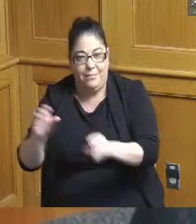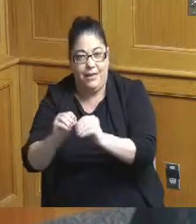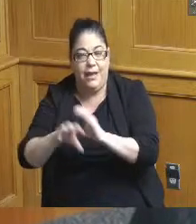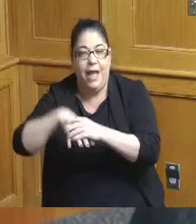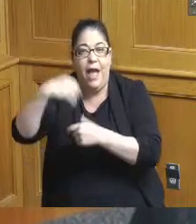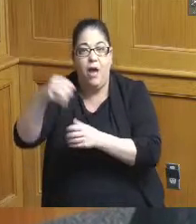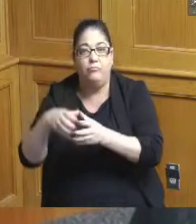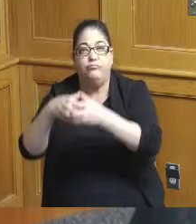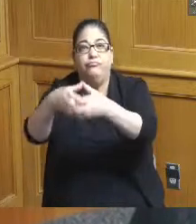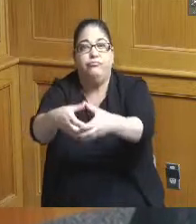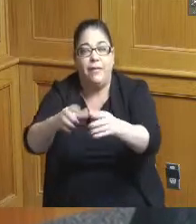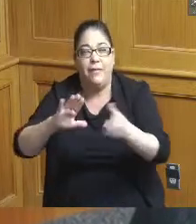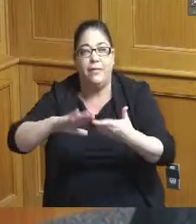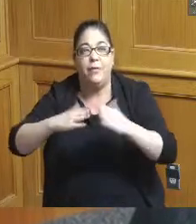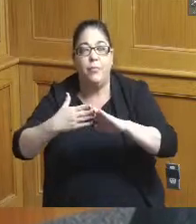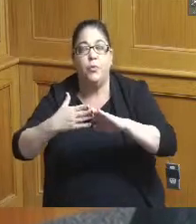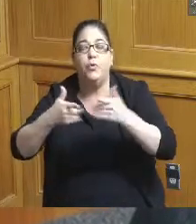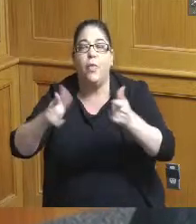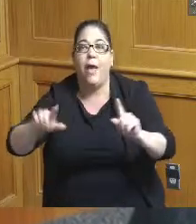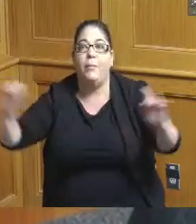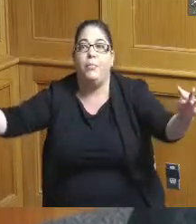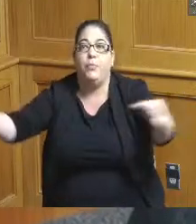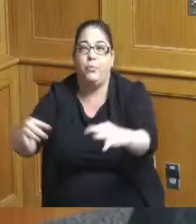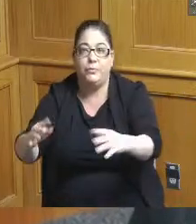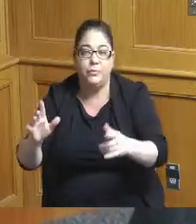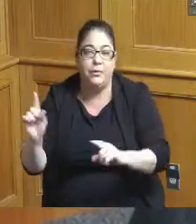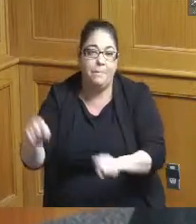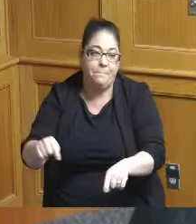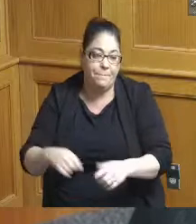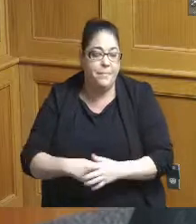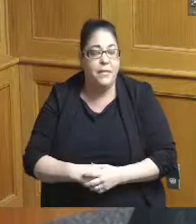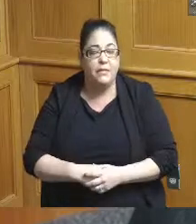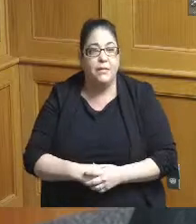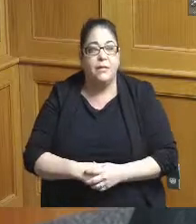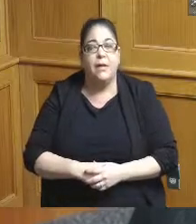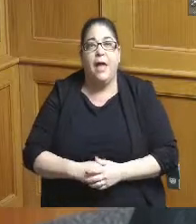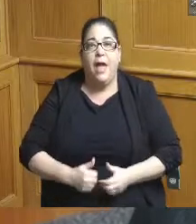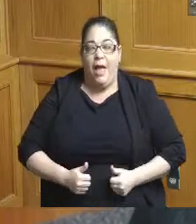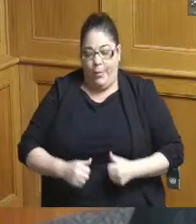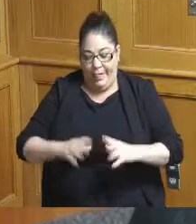allow folks more access to those hearings but I will live with the three meetings that have been